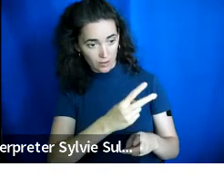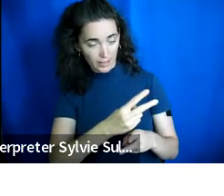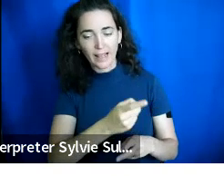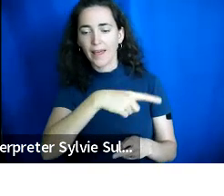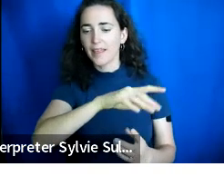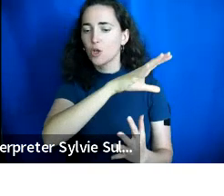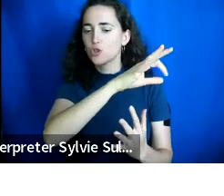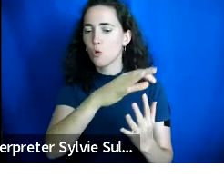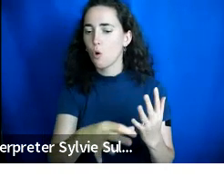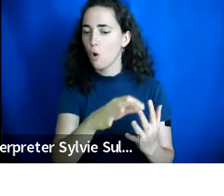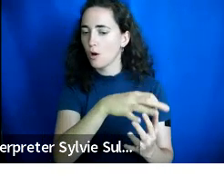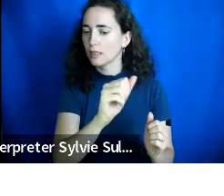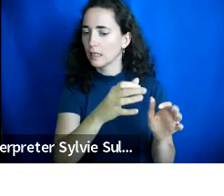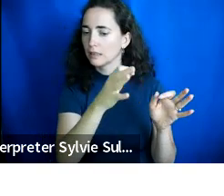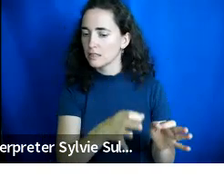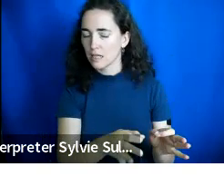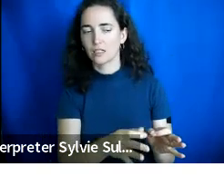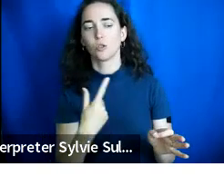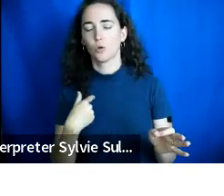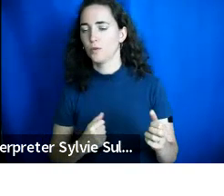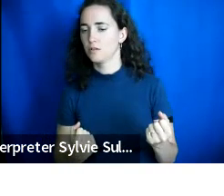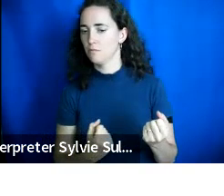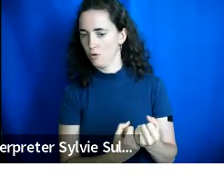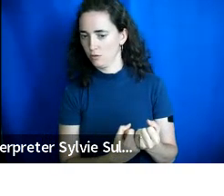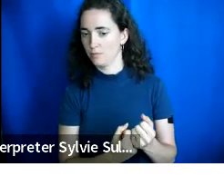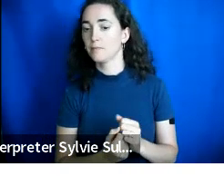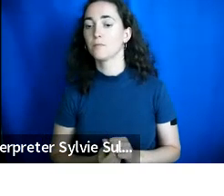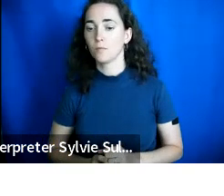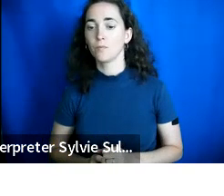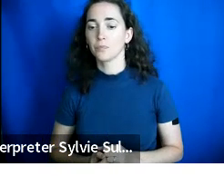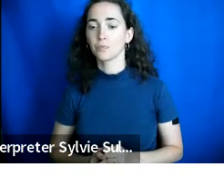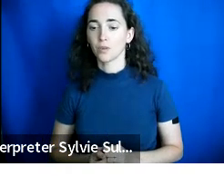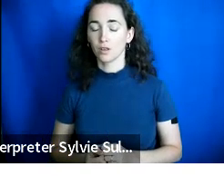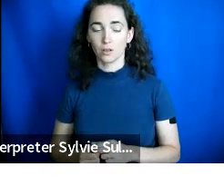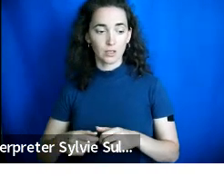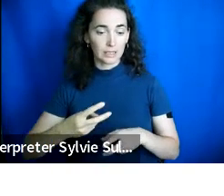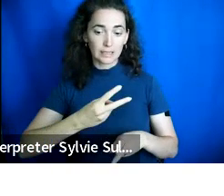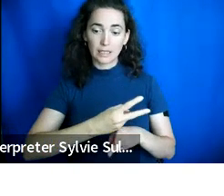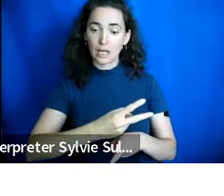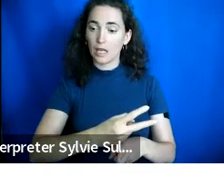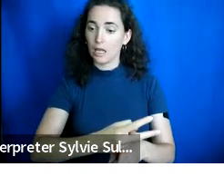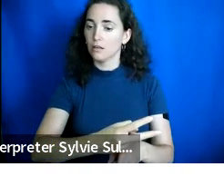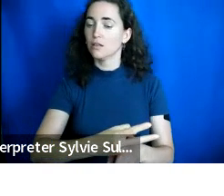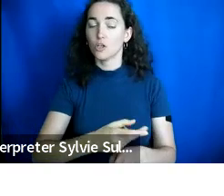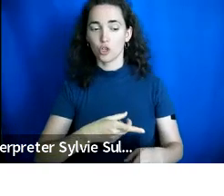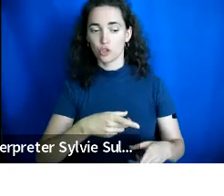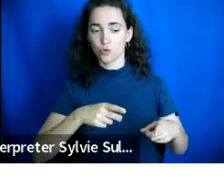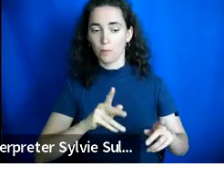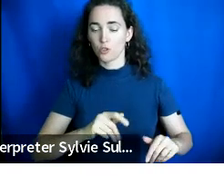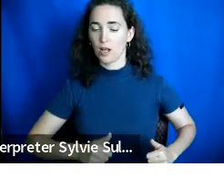And basically the key that is delivered over a person's life is typically a spectrum where it's it steps.